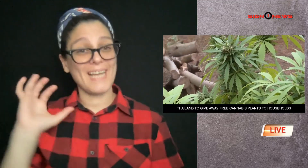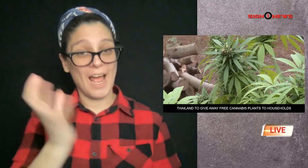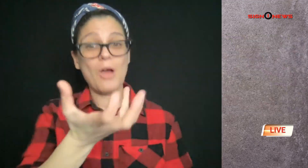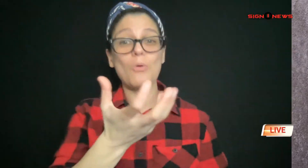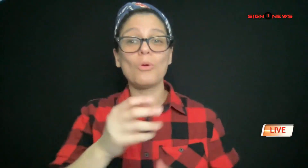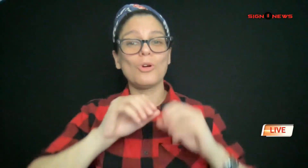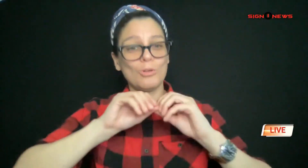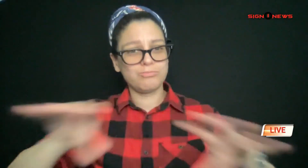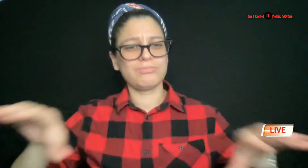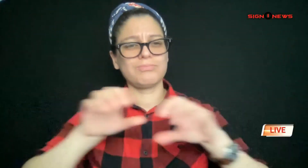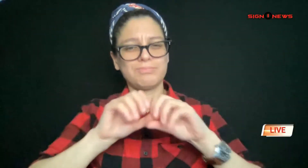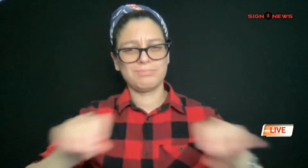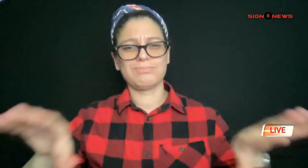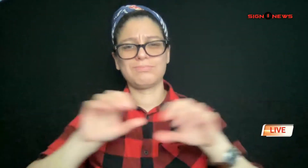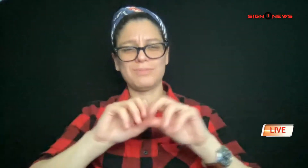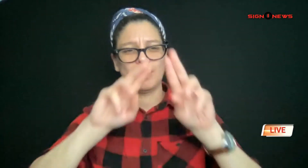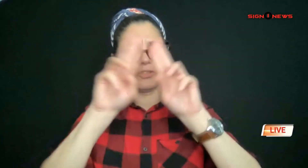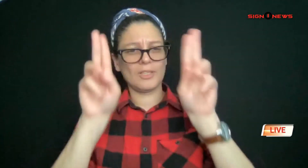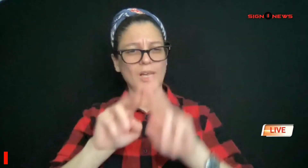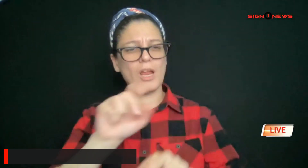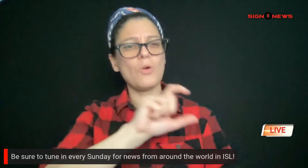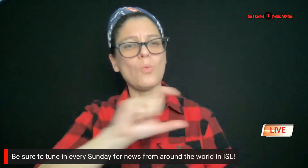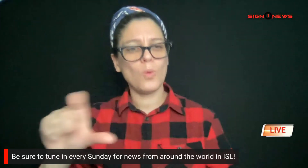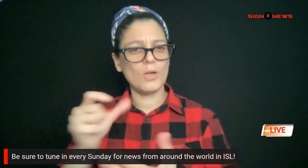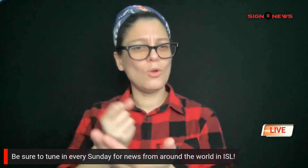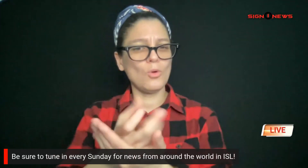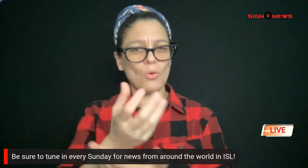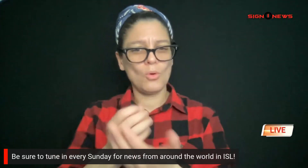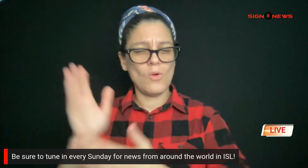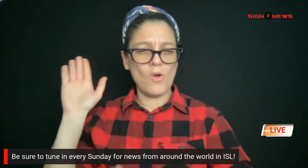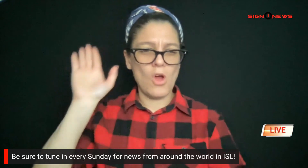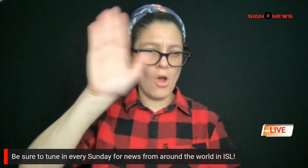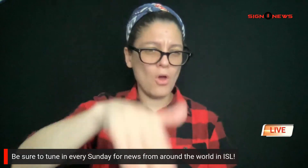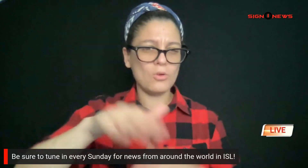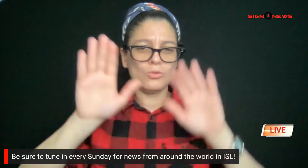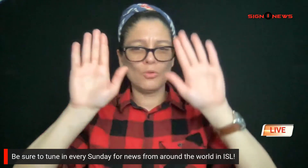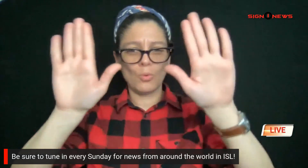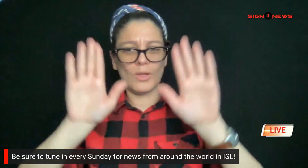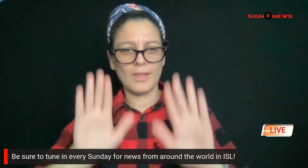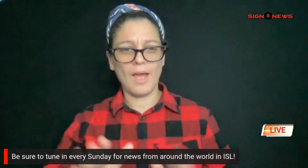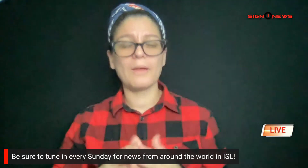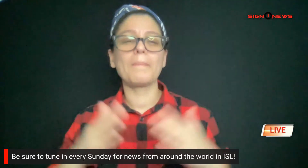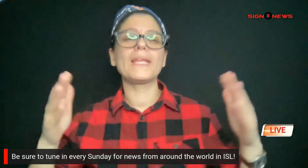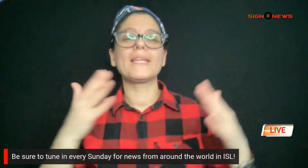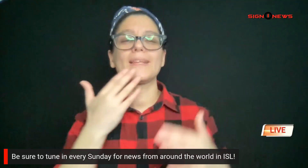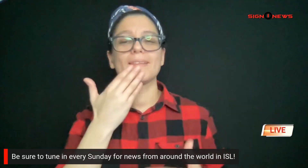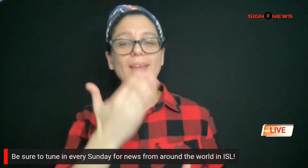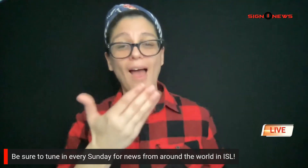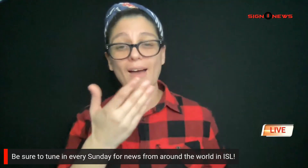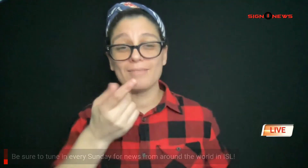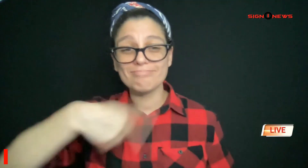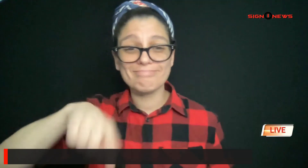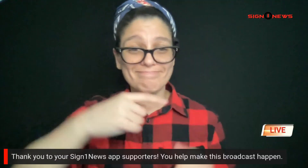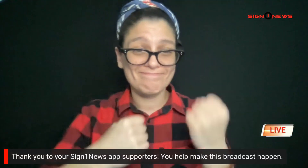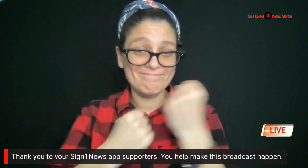will be broadcasting international news updates in ISL every Sunday a big thank you to our